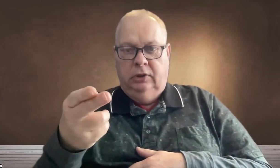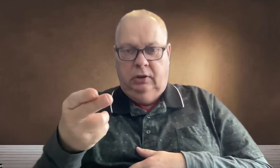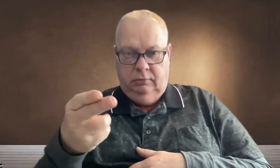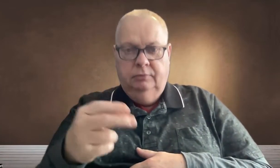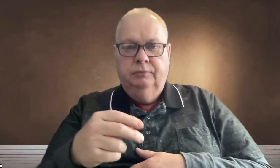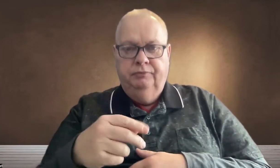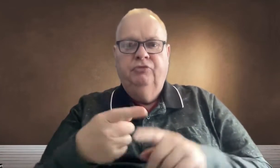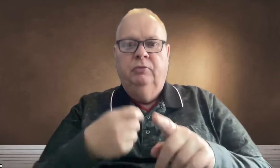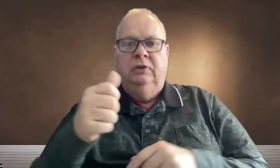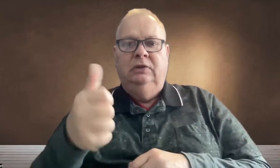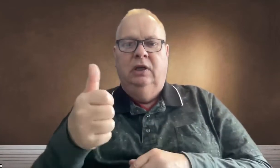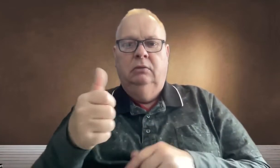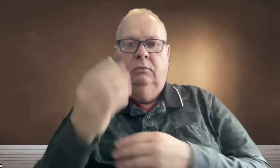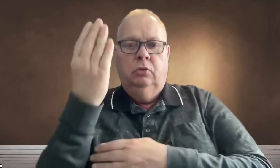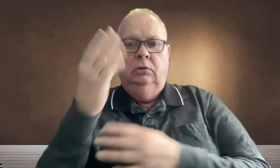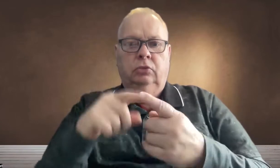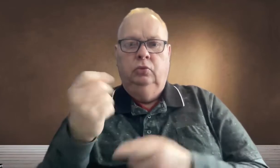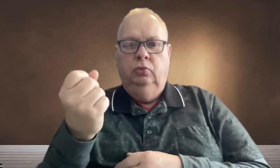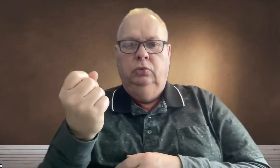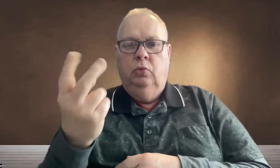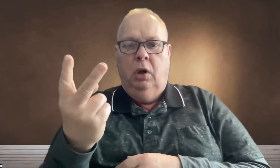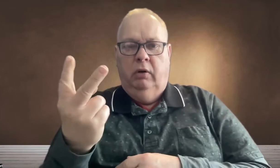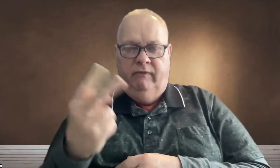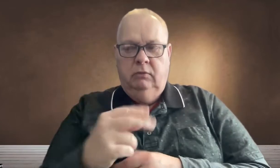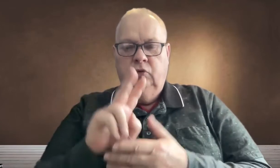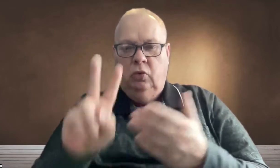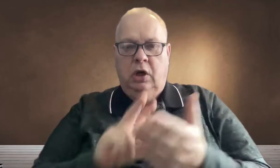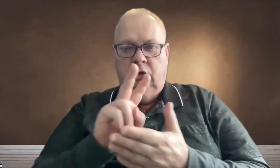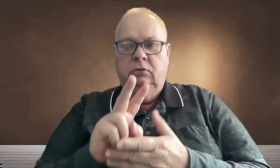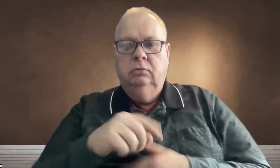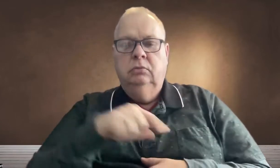from 10am-12pm (2 hours),